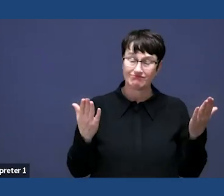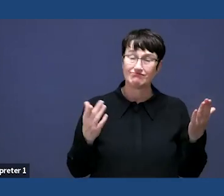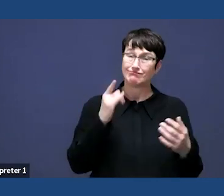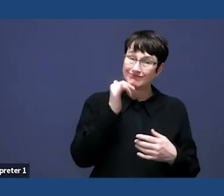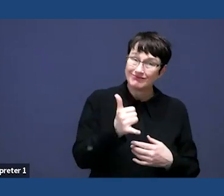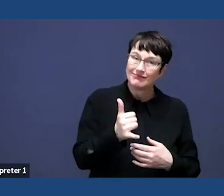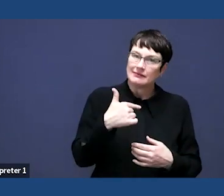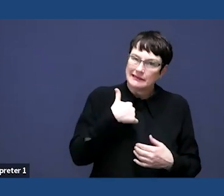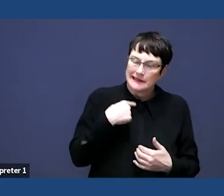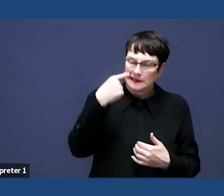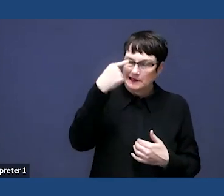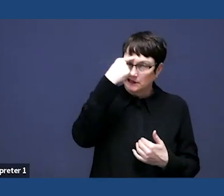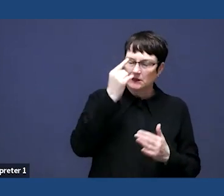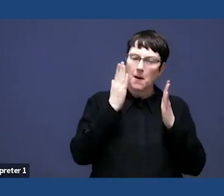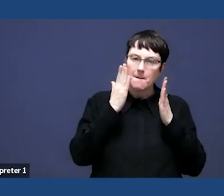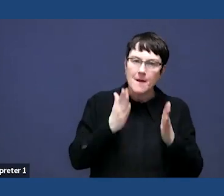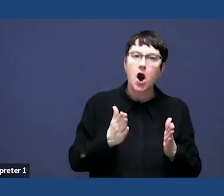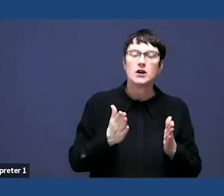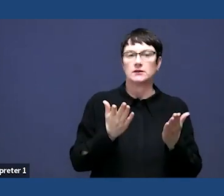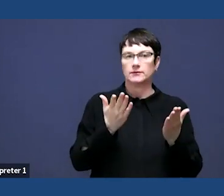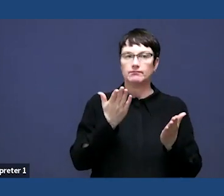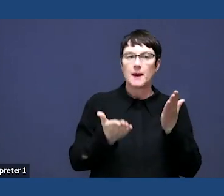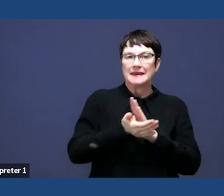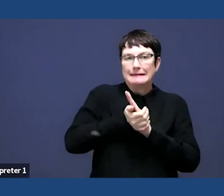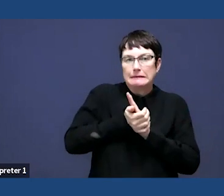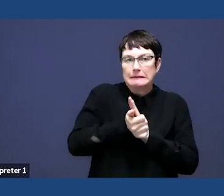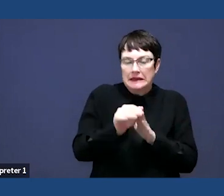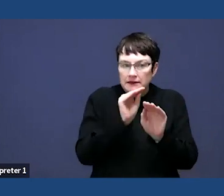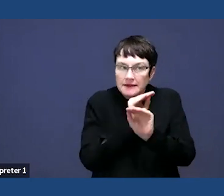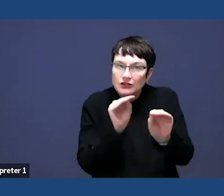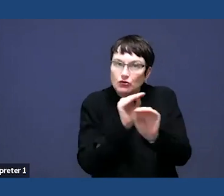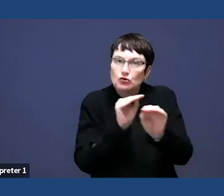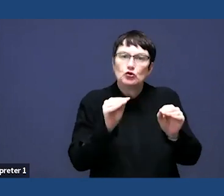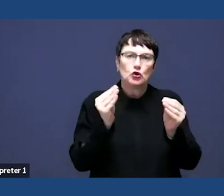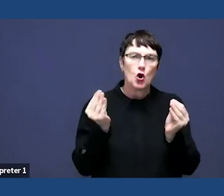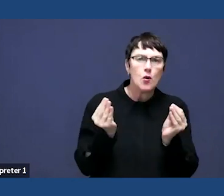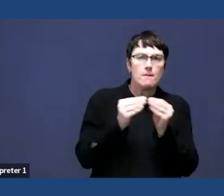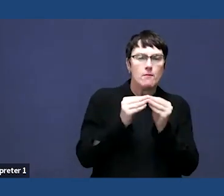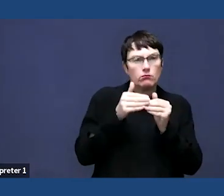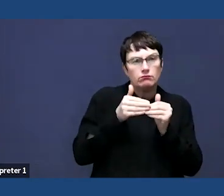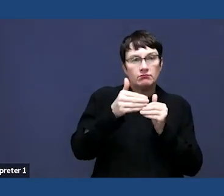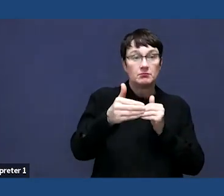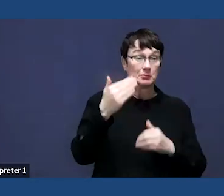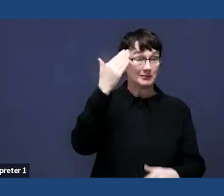I think that's why UNITAR in this case who's also really helped us to get this panel together